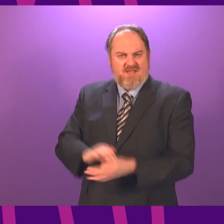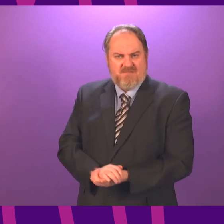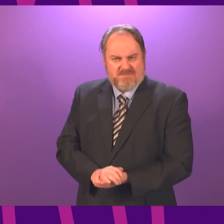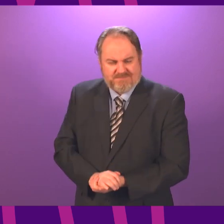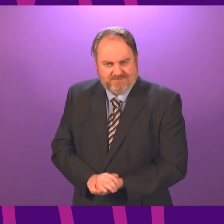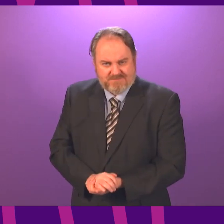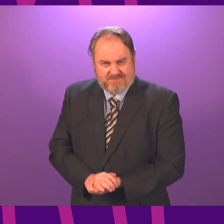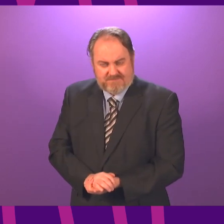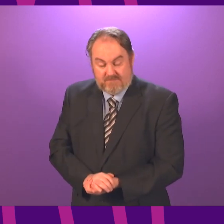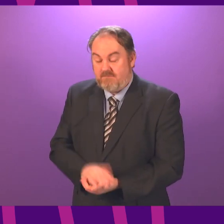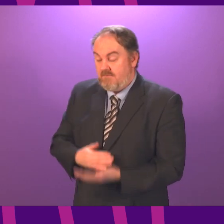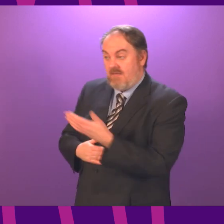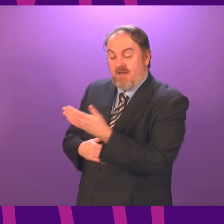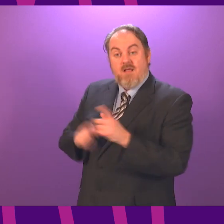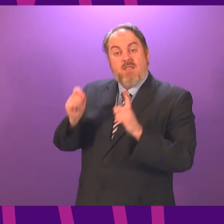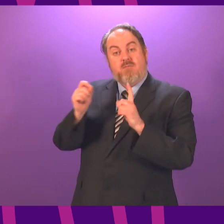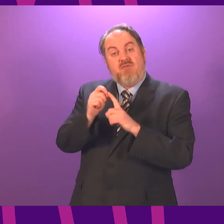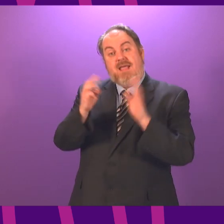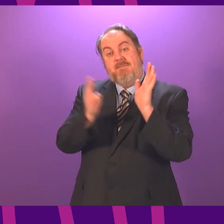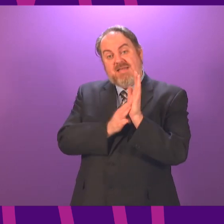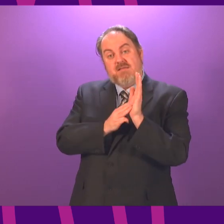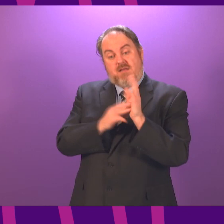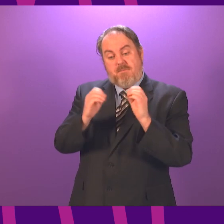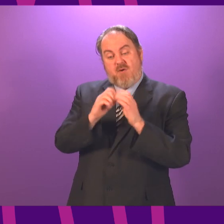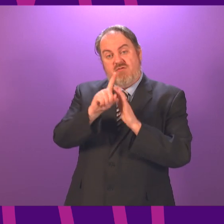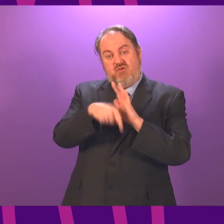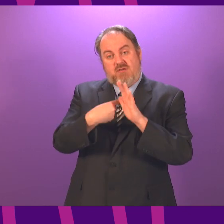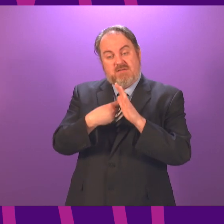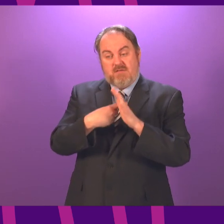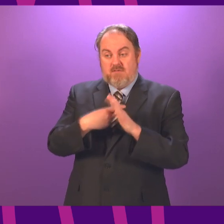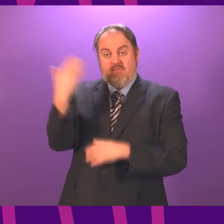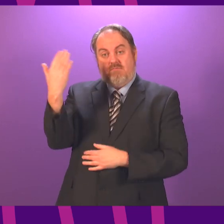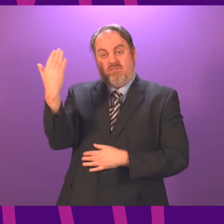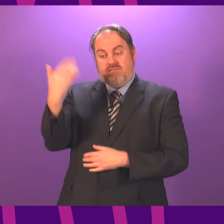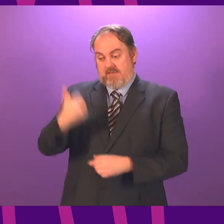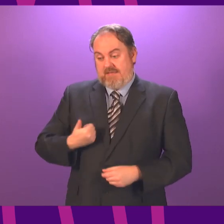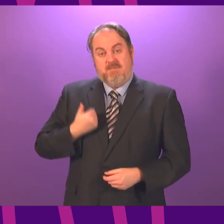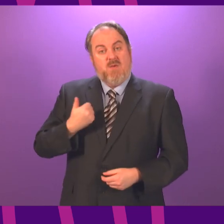Prime Minister talk this morning, he certainly presented the 21 June date as an aspiration